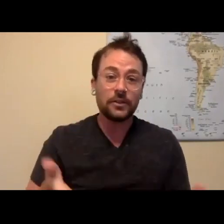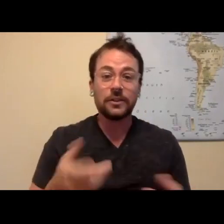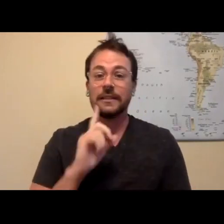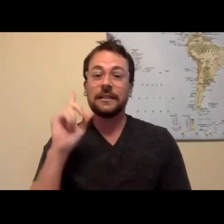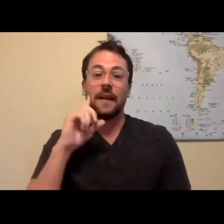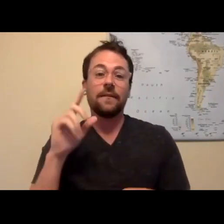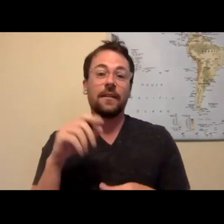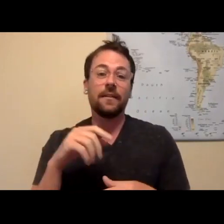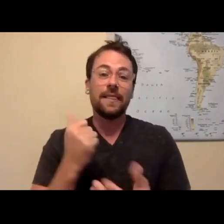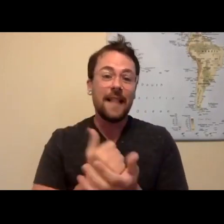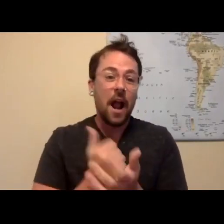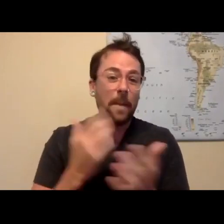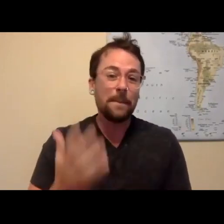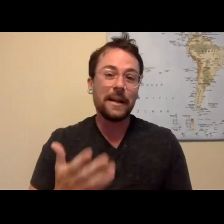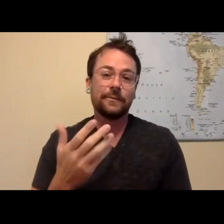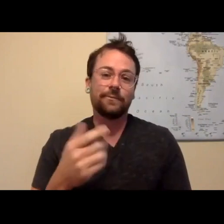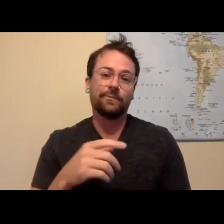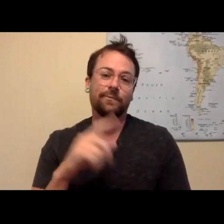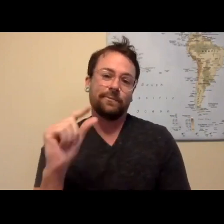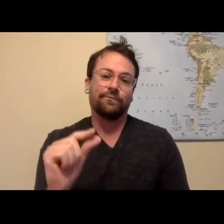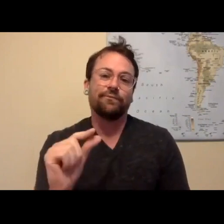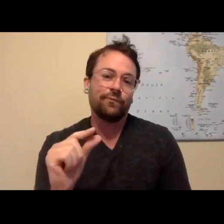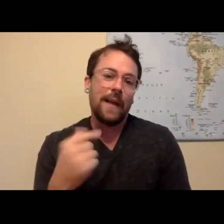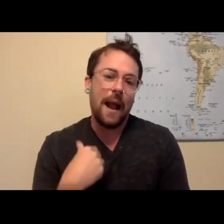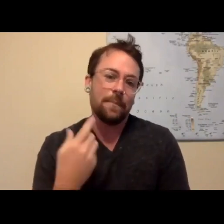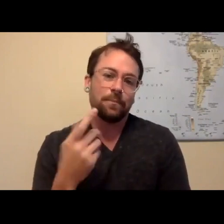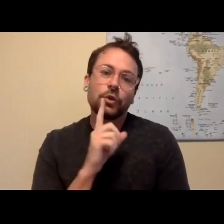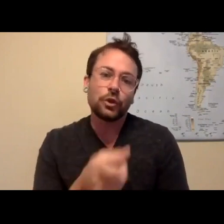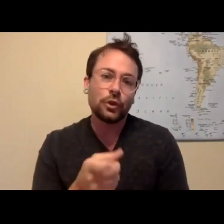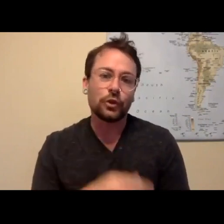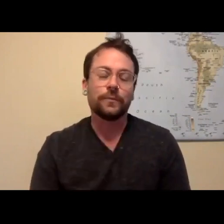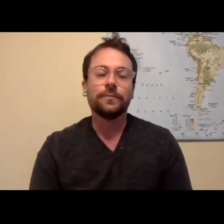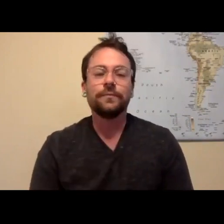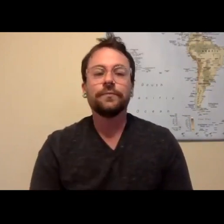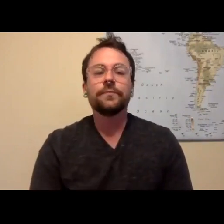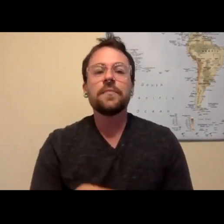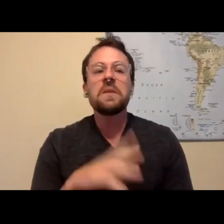In the states, there are certain states where there will be a higher chance of finding a